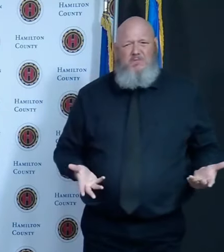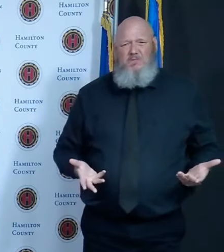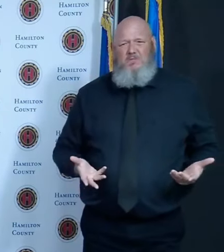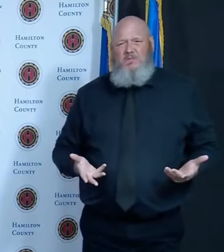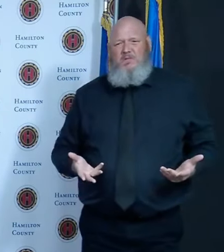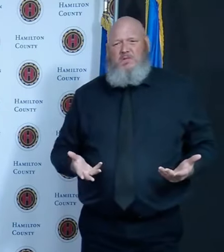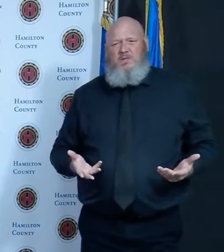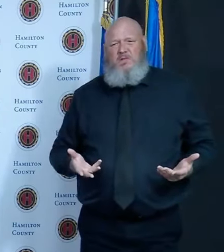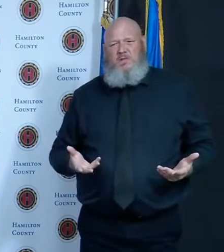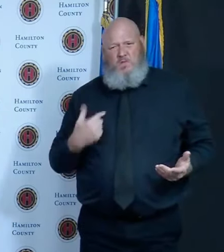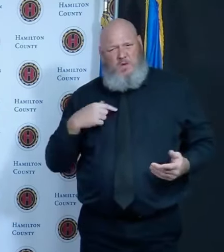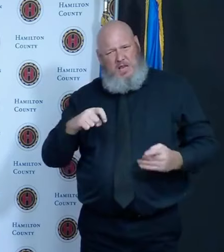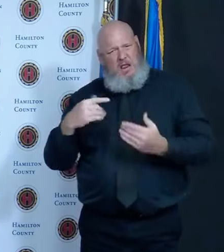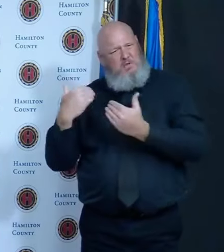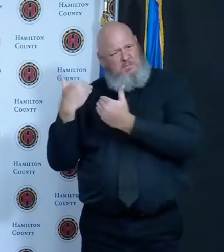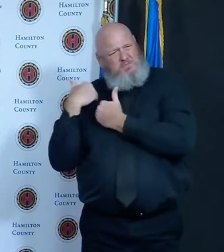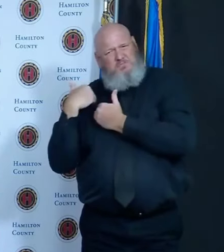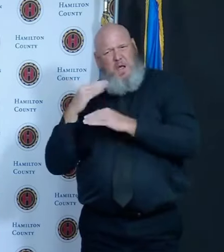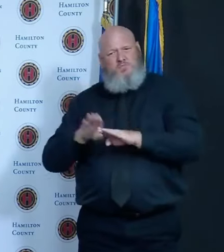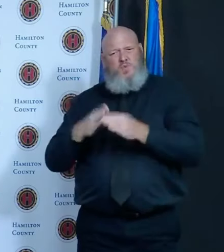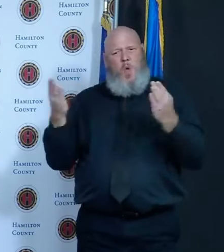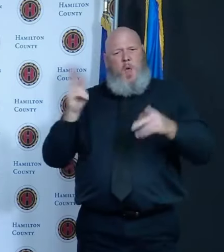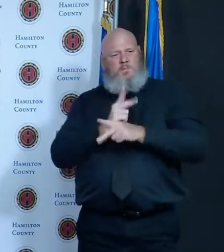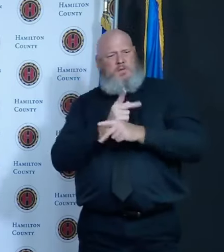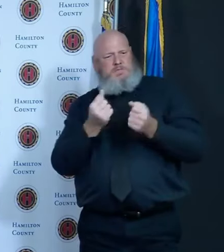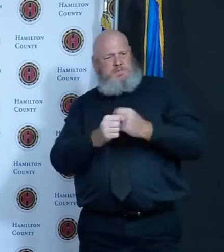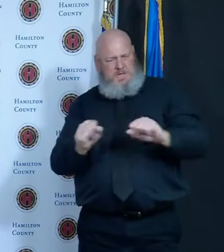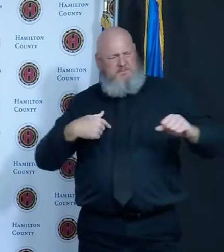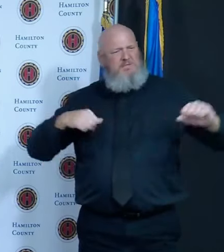so now is the time to restart our economy and let's not wait another month